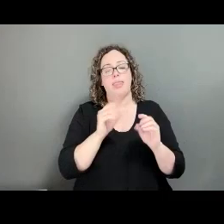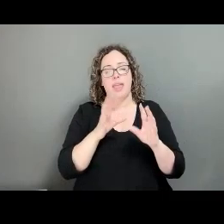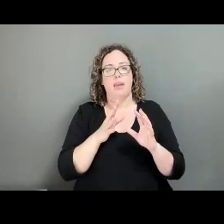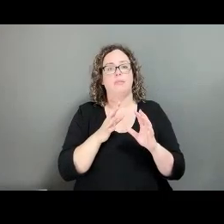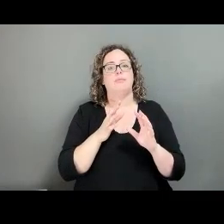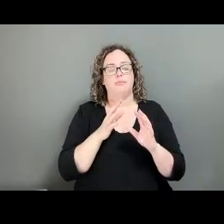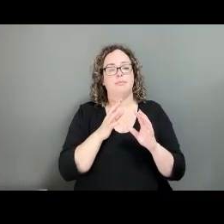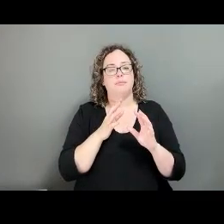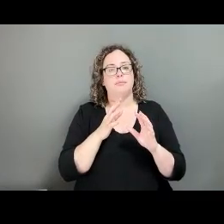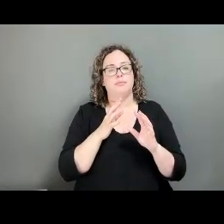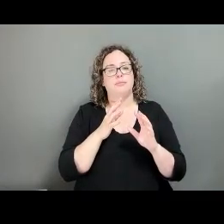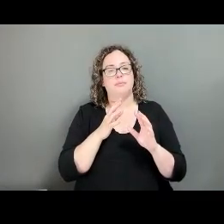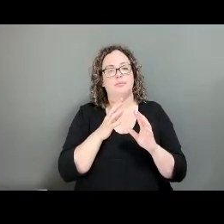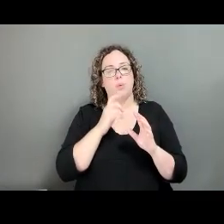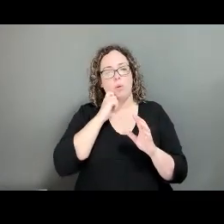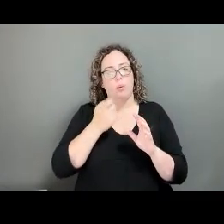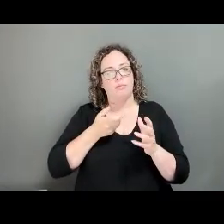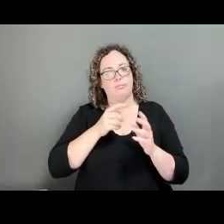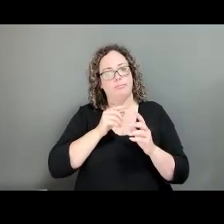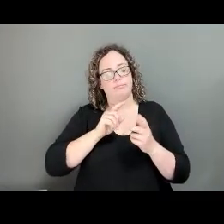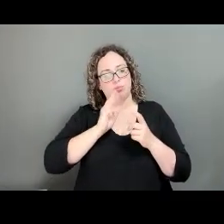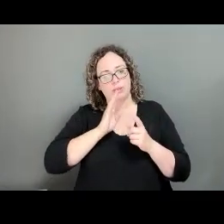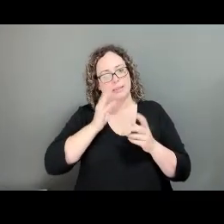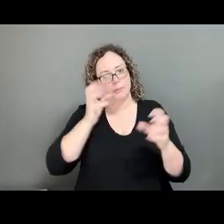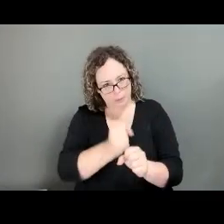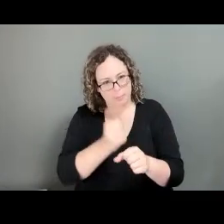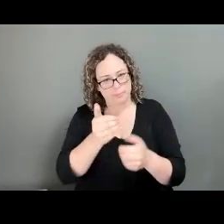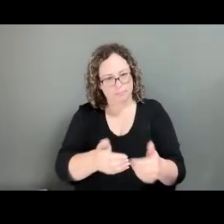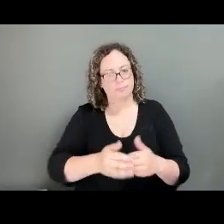And we also, I don't have it in the ground rules,